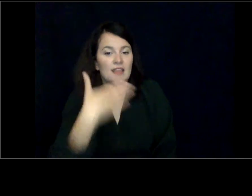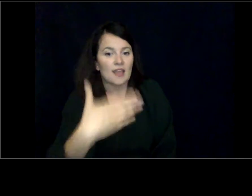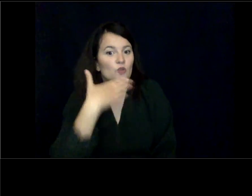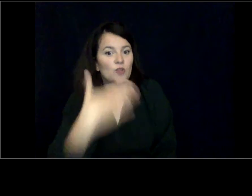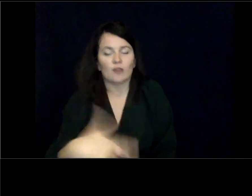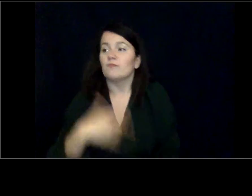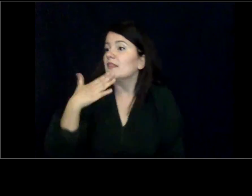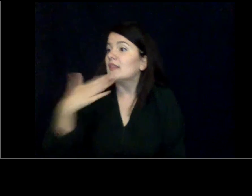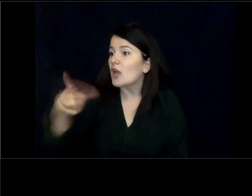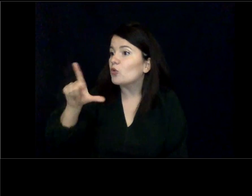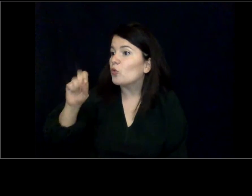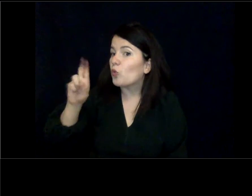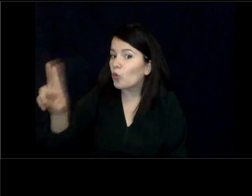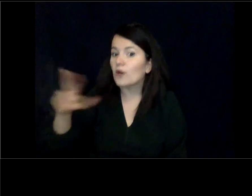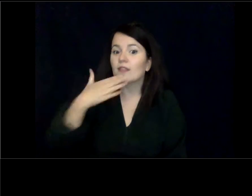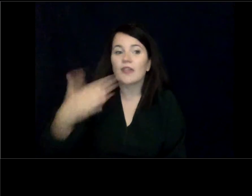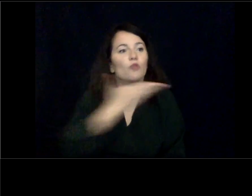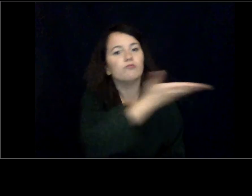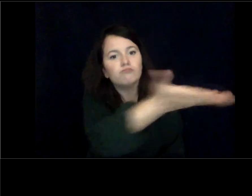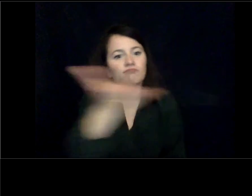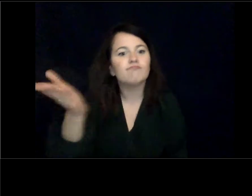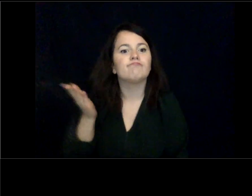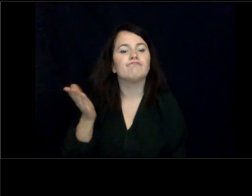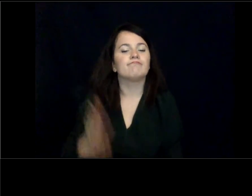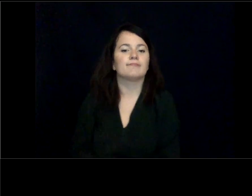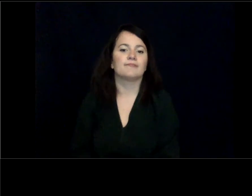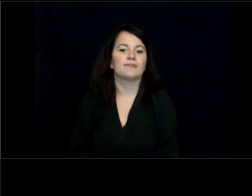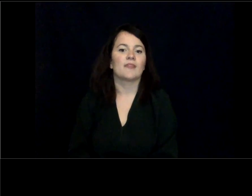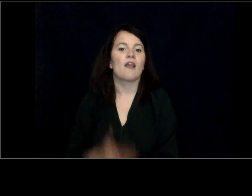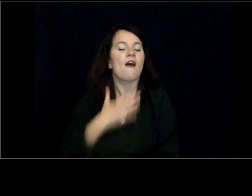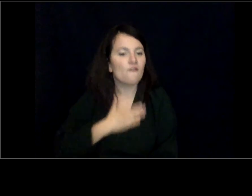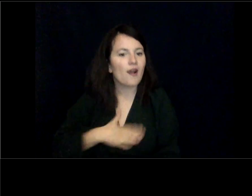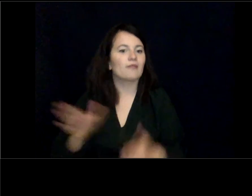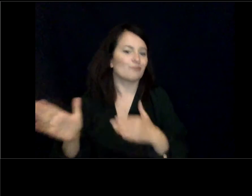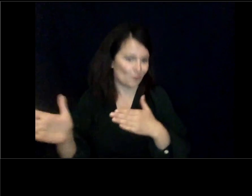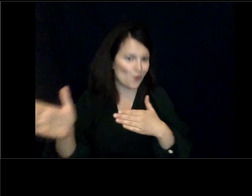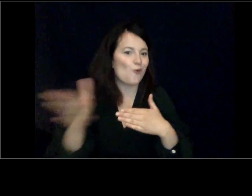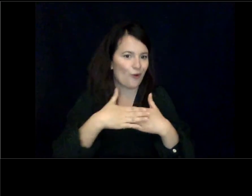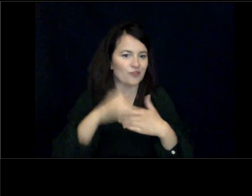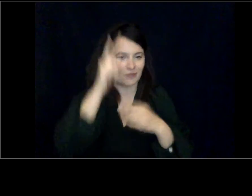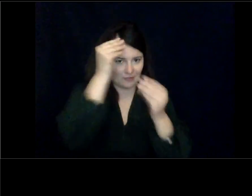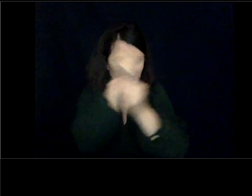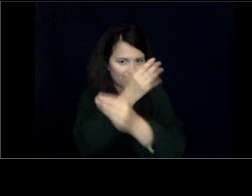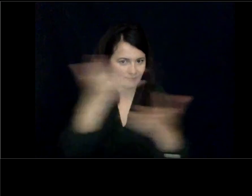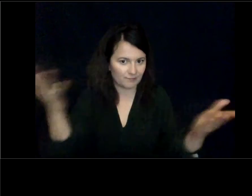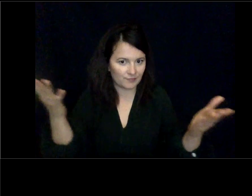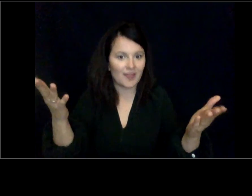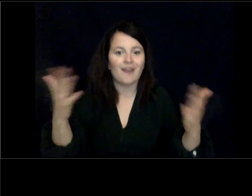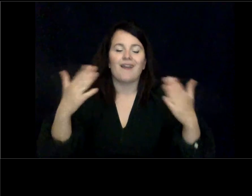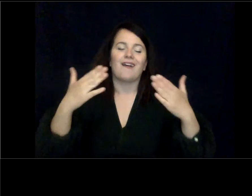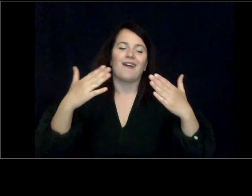Let me just finalize this webinar by obviously thanking our speakers.